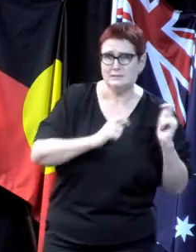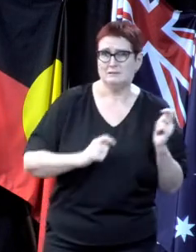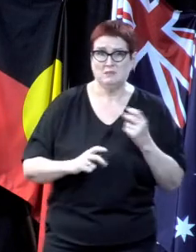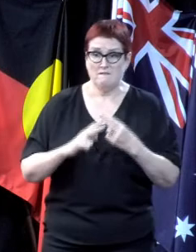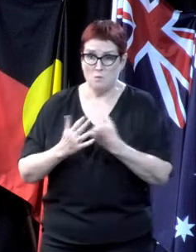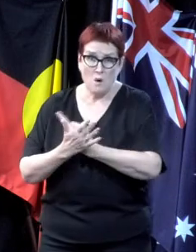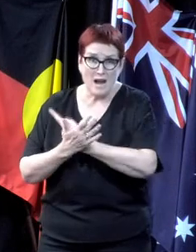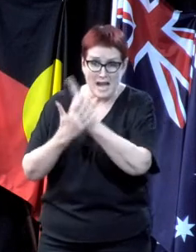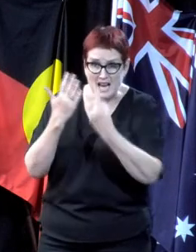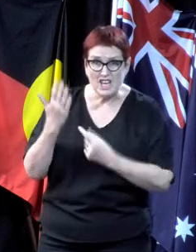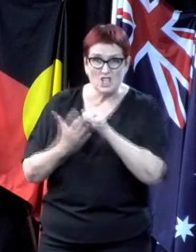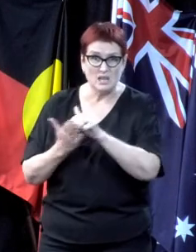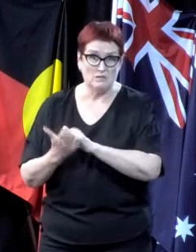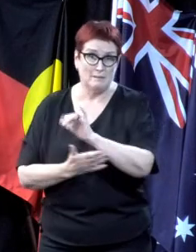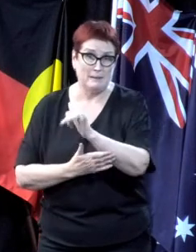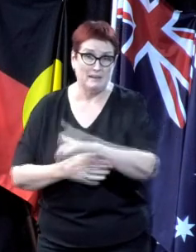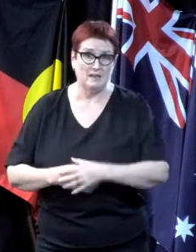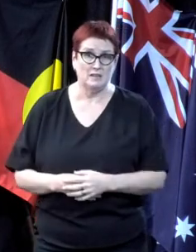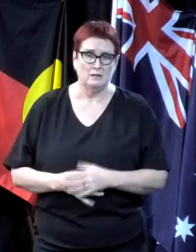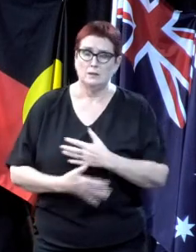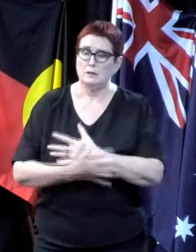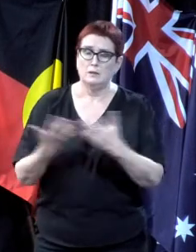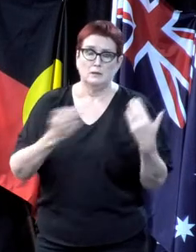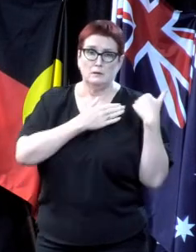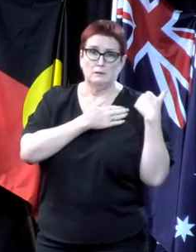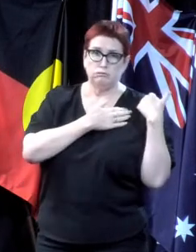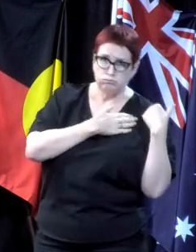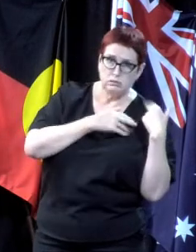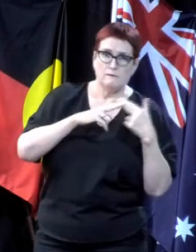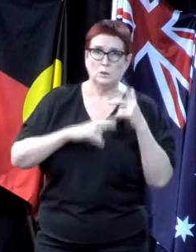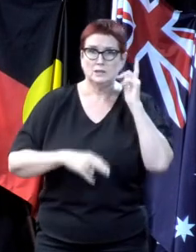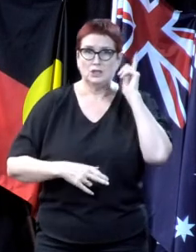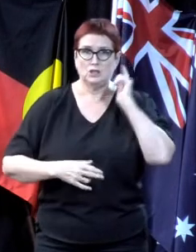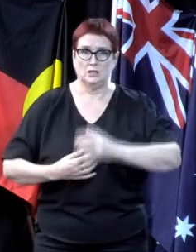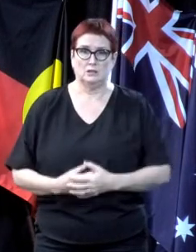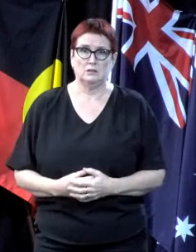It’s – it’s a huge task and it leads onto what Pam was saying about staffing